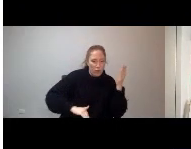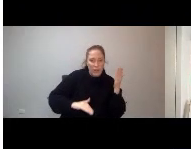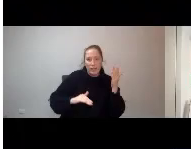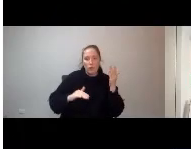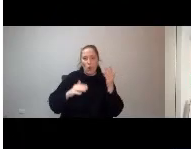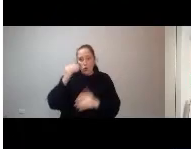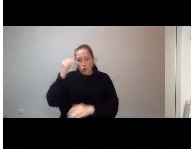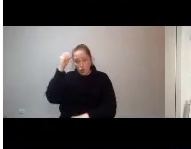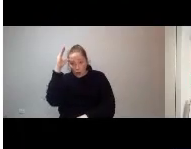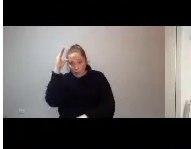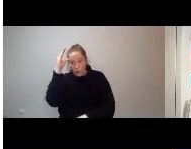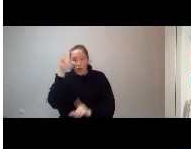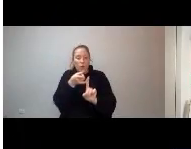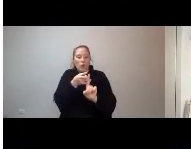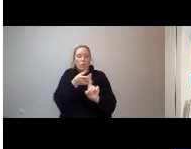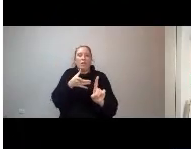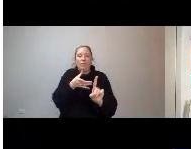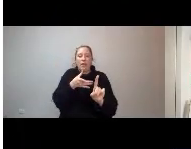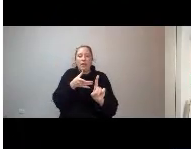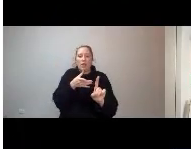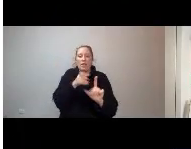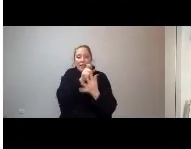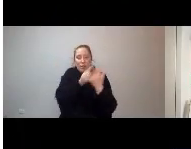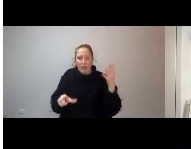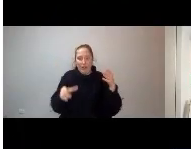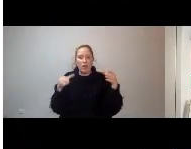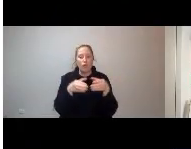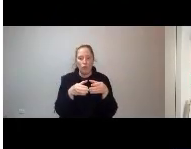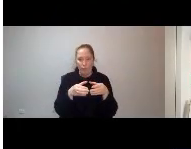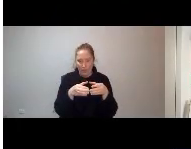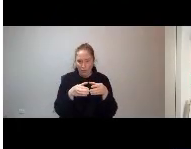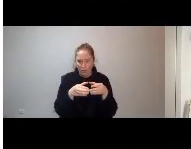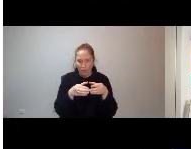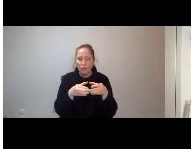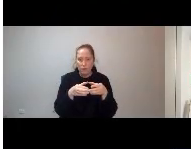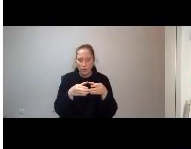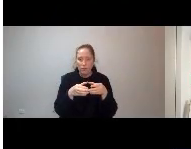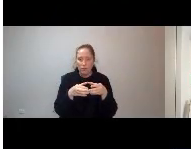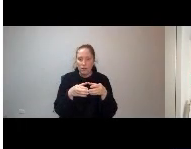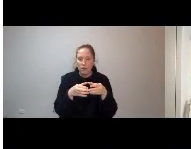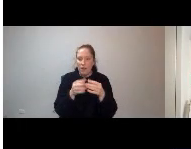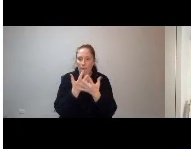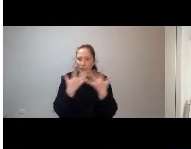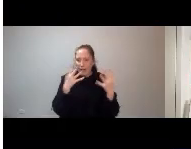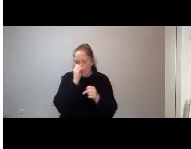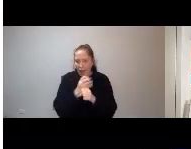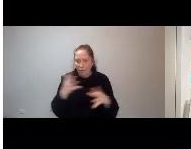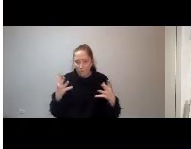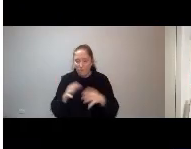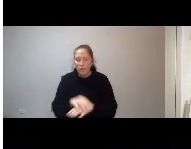The insufficient good practice that we have in the sector, which means it is very hard to learn from good practice